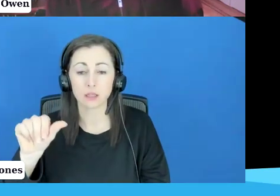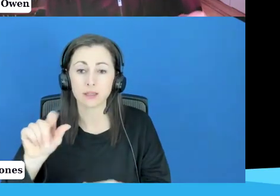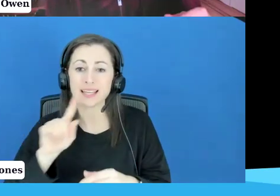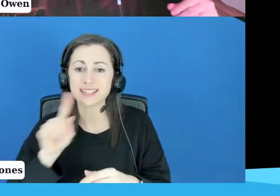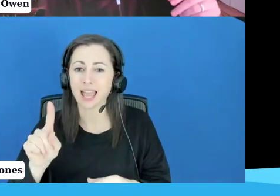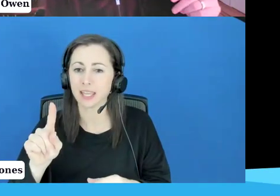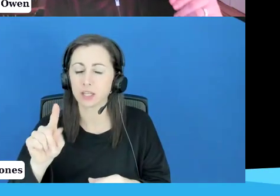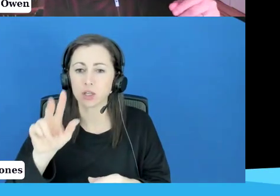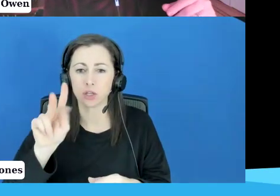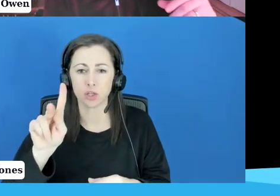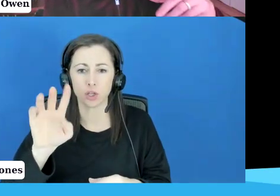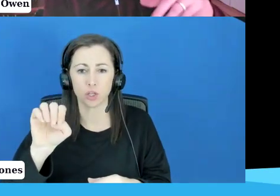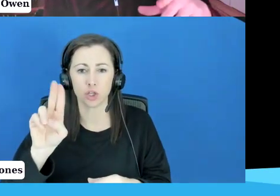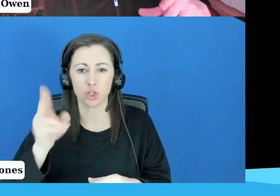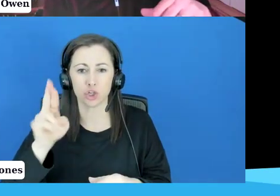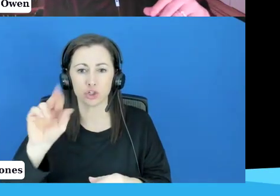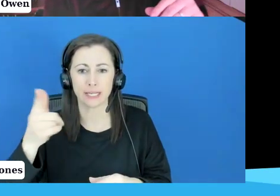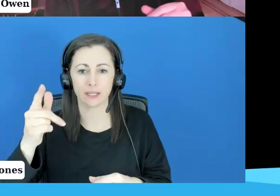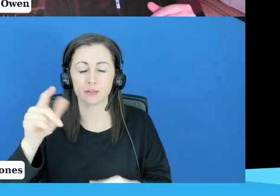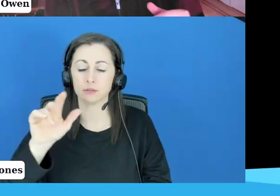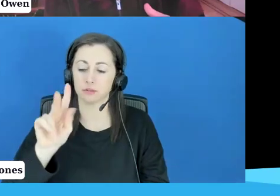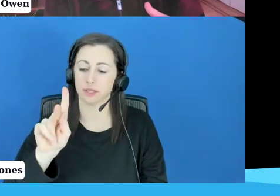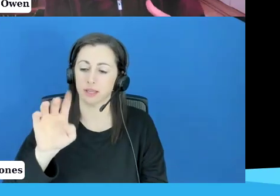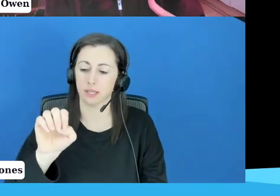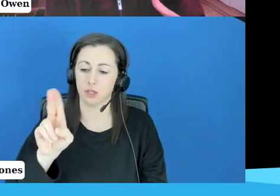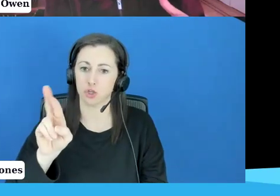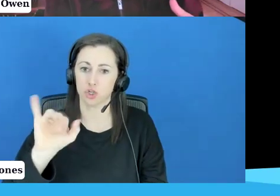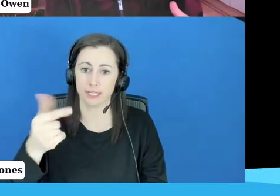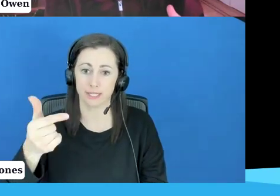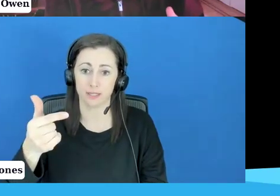All you have to do is put the bottle under there, press the button and it will create formula.